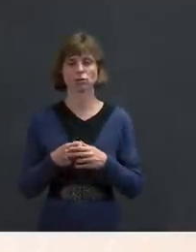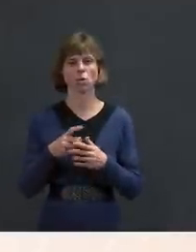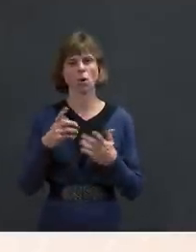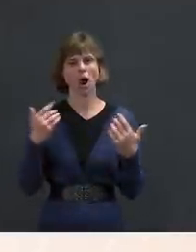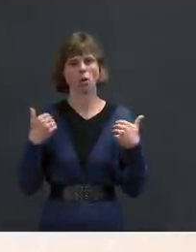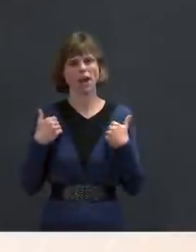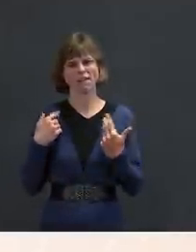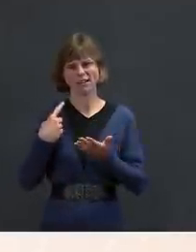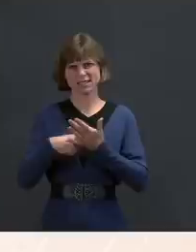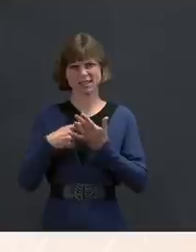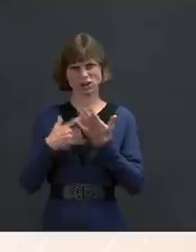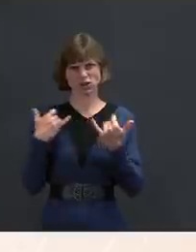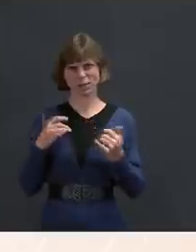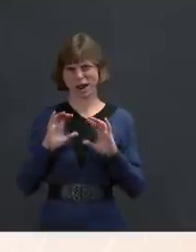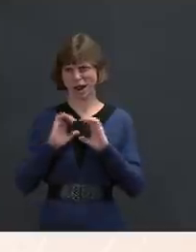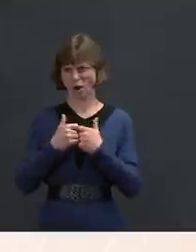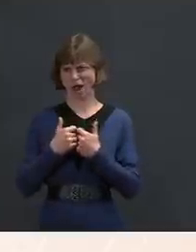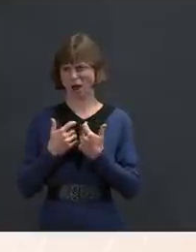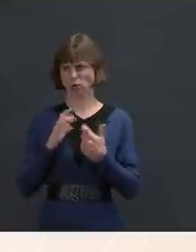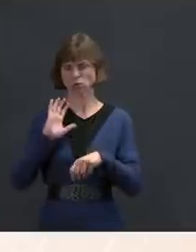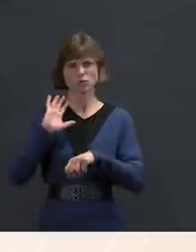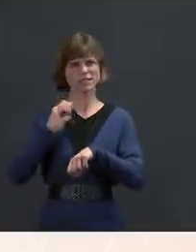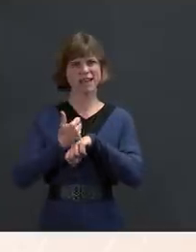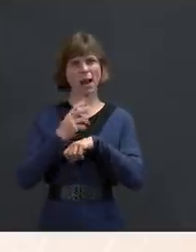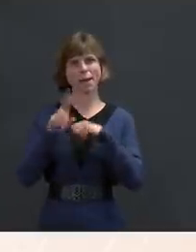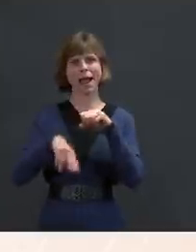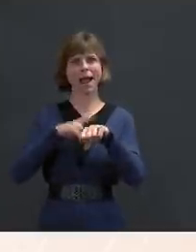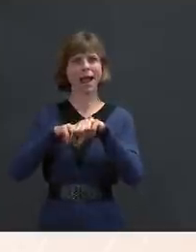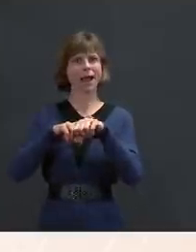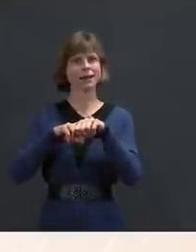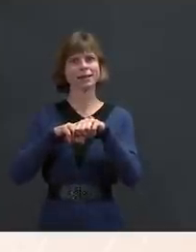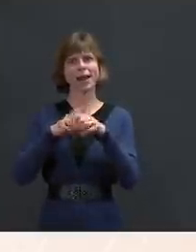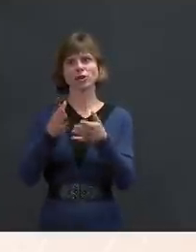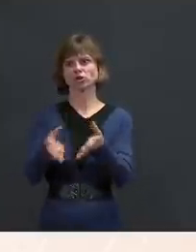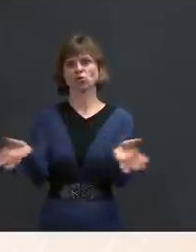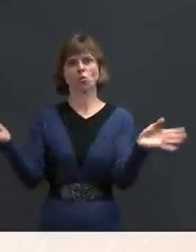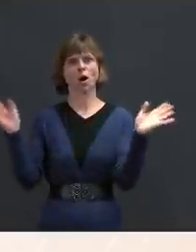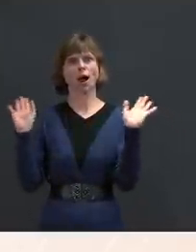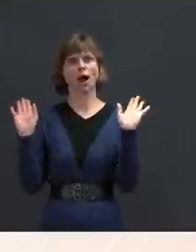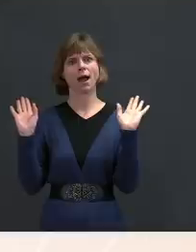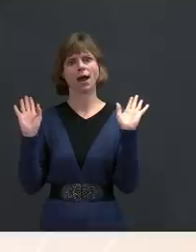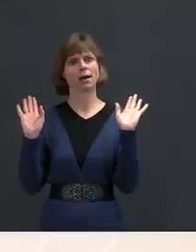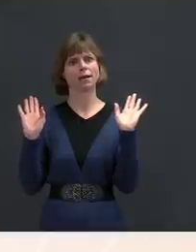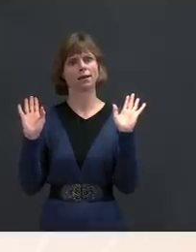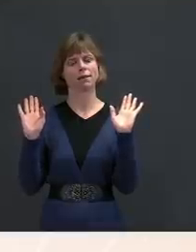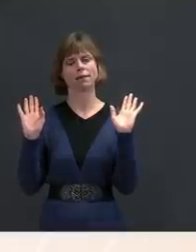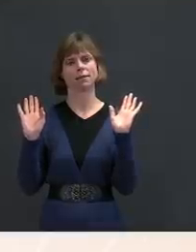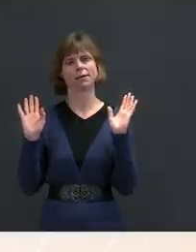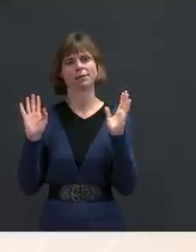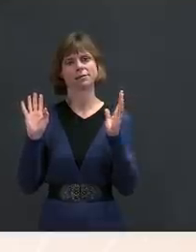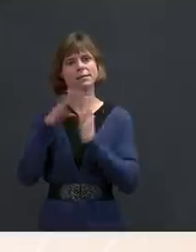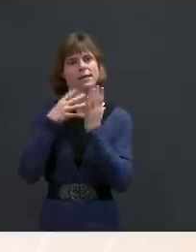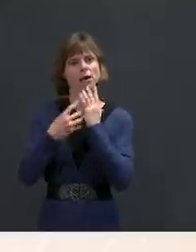with setting up some sort of nationwide portal for people to access those vaccine appointments? Ms. Psaki: Well, there was an announcement